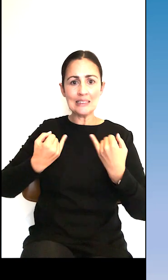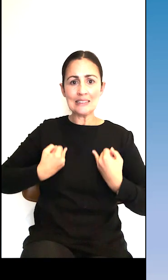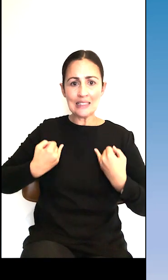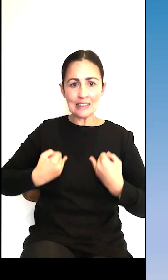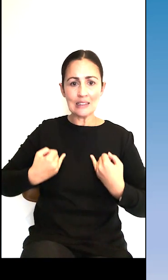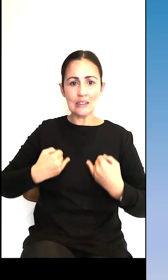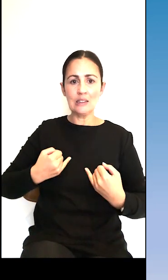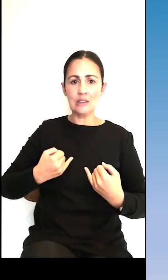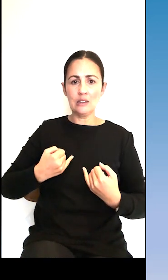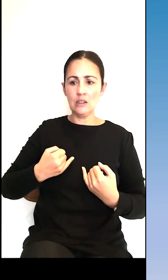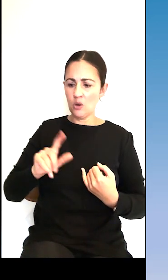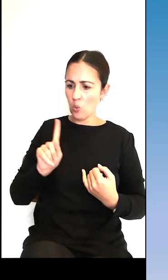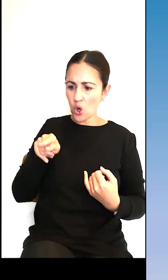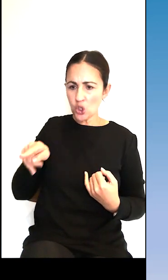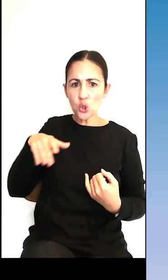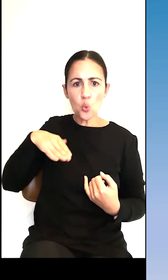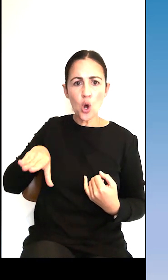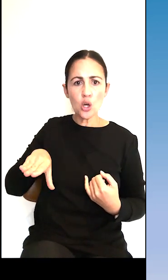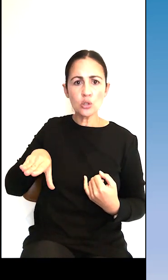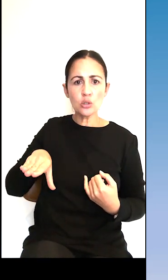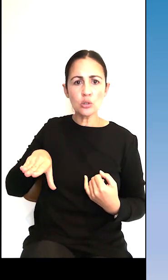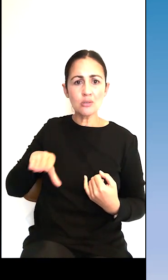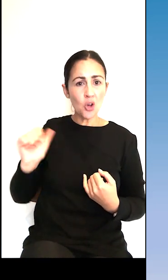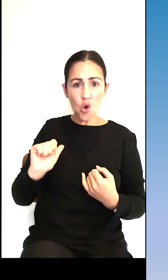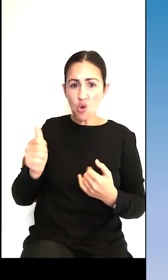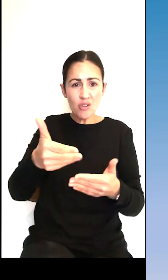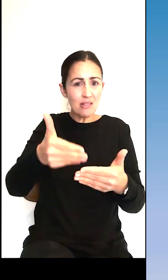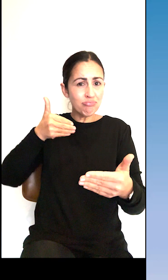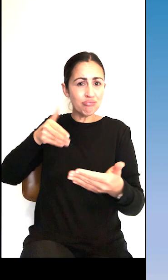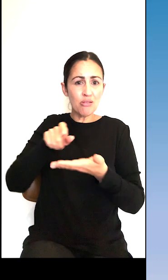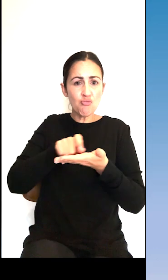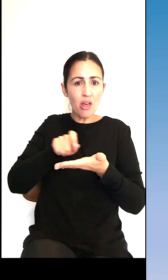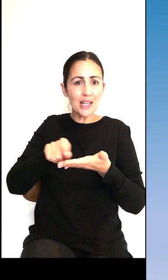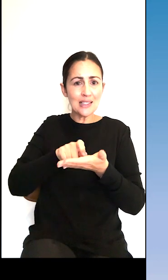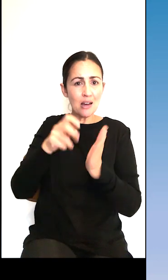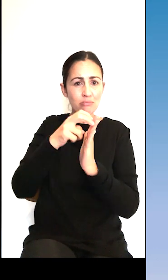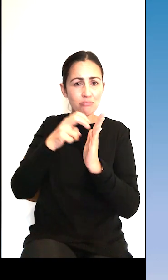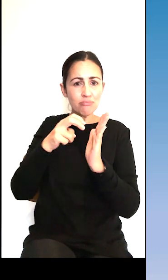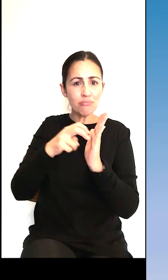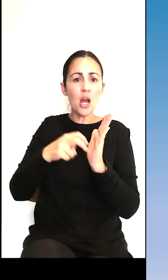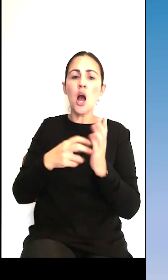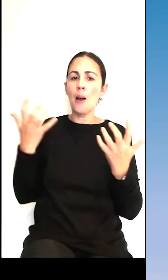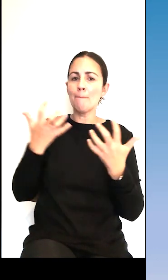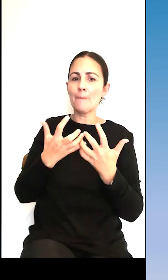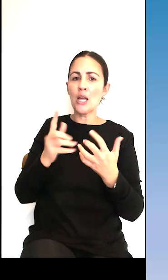it helps to ensure that the care received is actually the care that is wanted. Thank you.